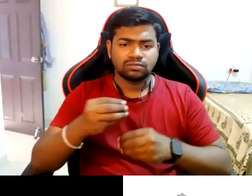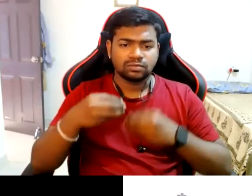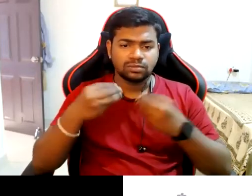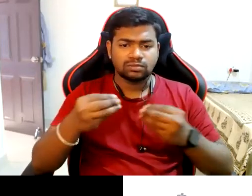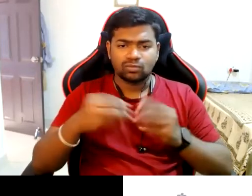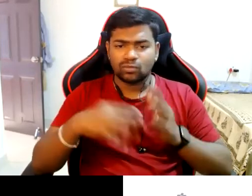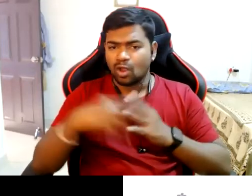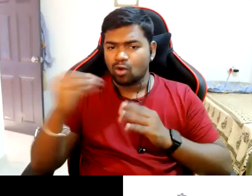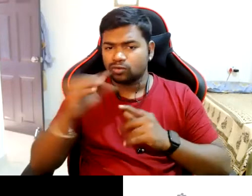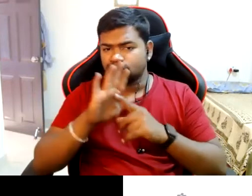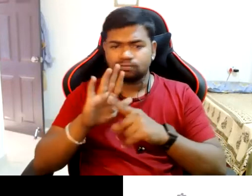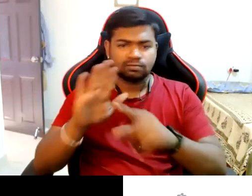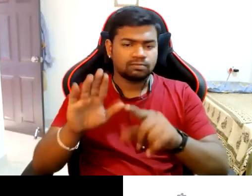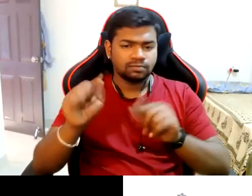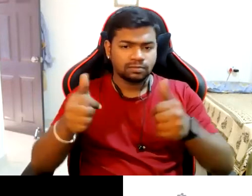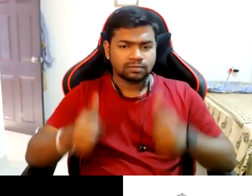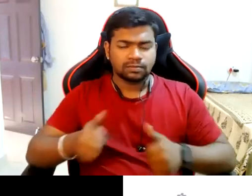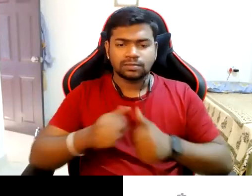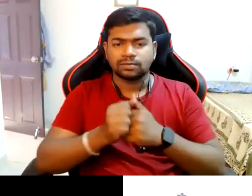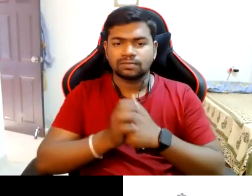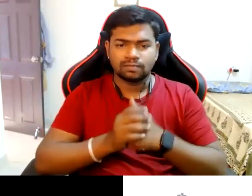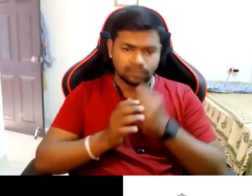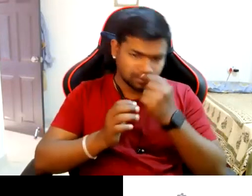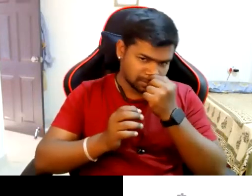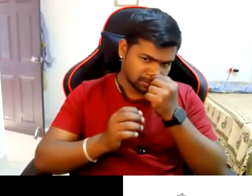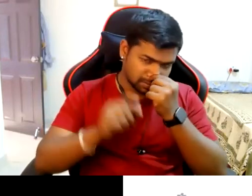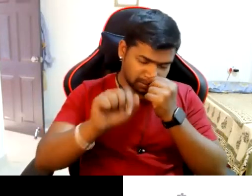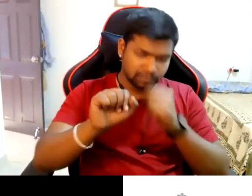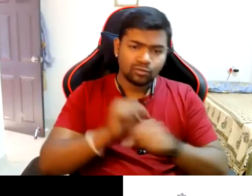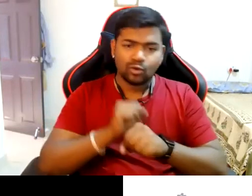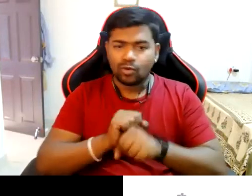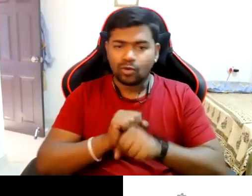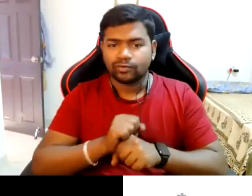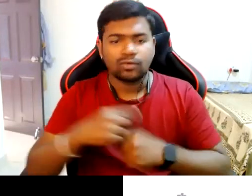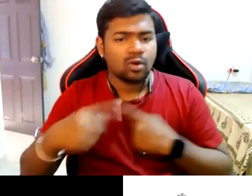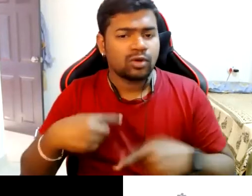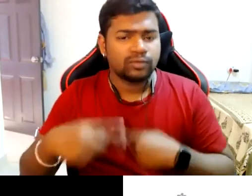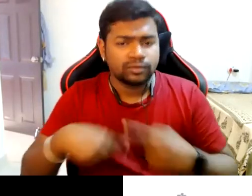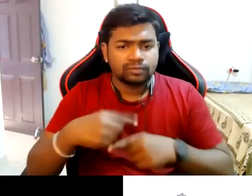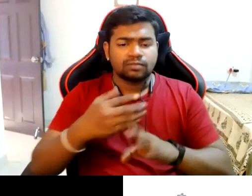if you create good output that will always be valued. because Your work will always be before your disability.